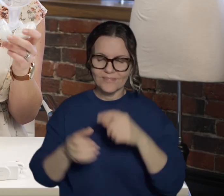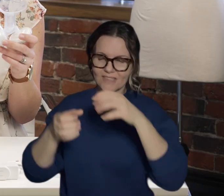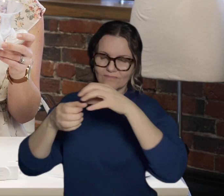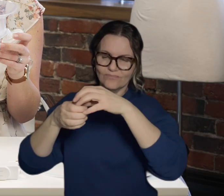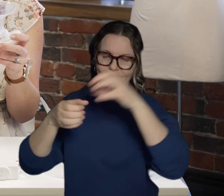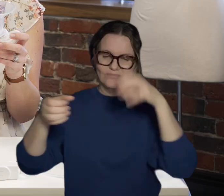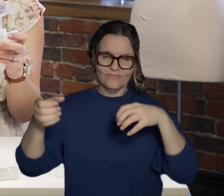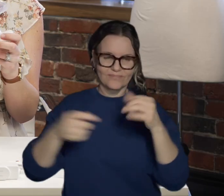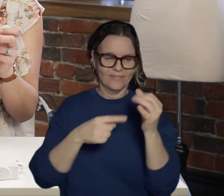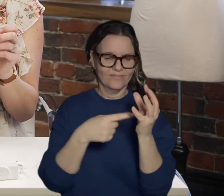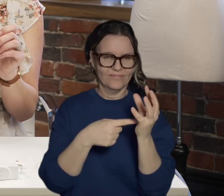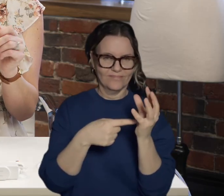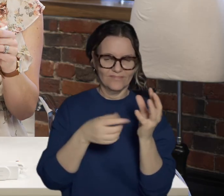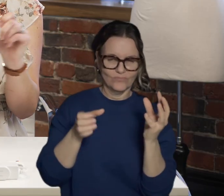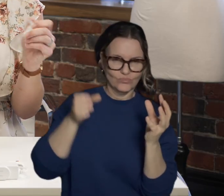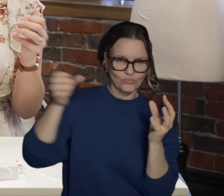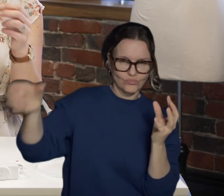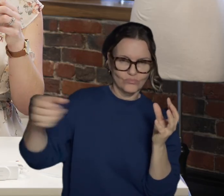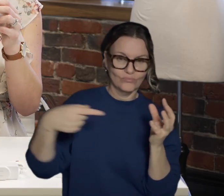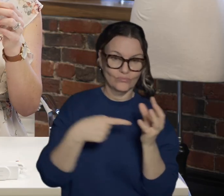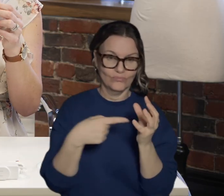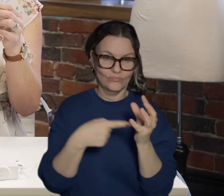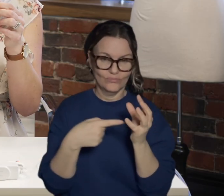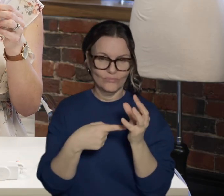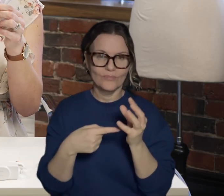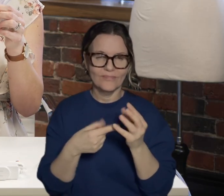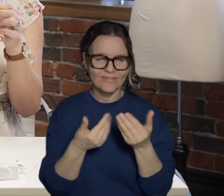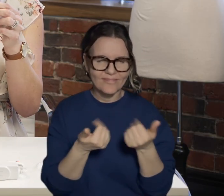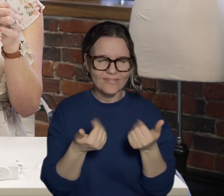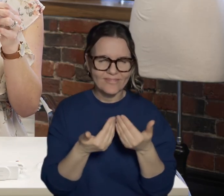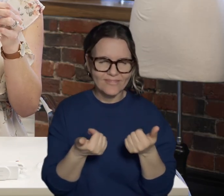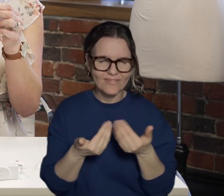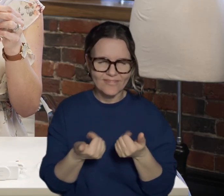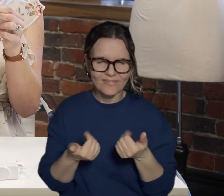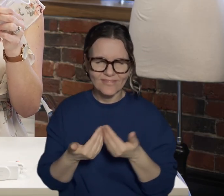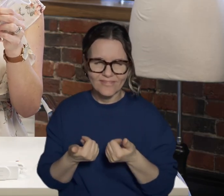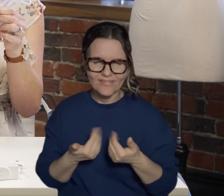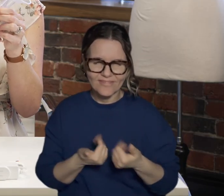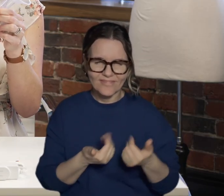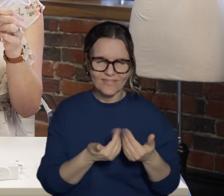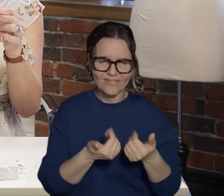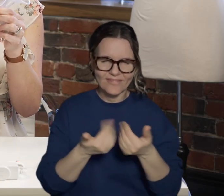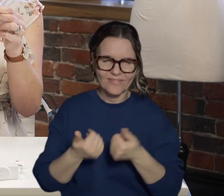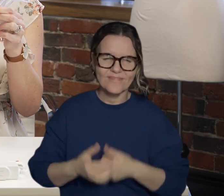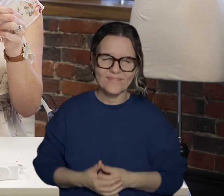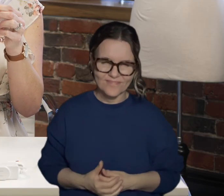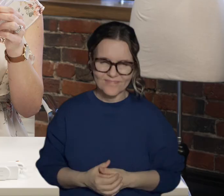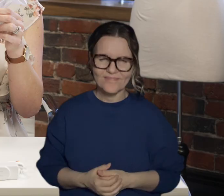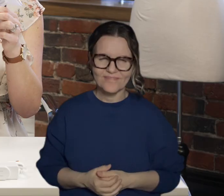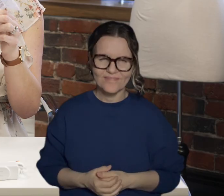fully separate your parts so all of these pieces are going to are going to come out and you're also